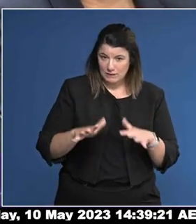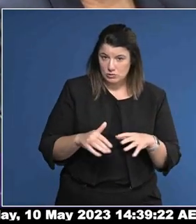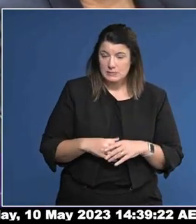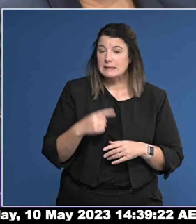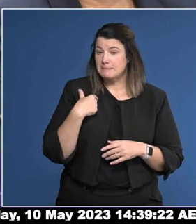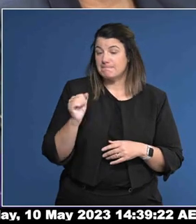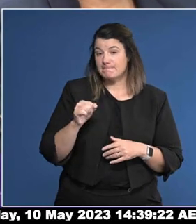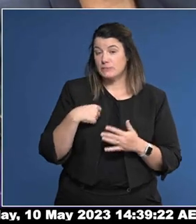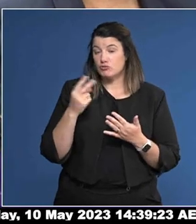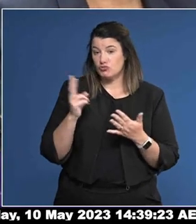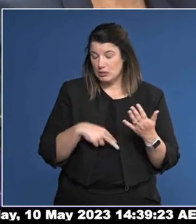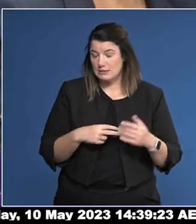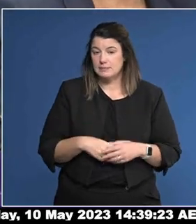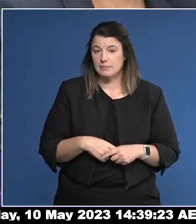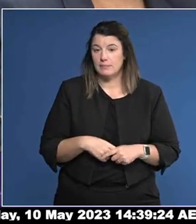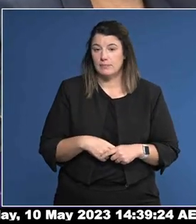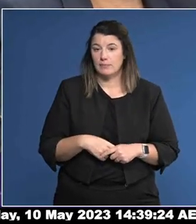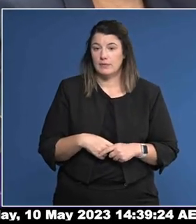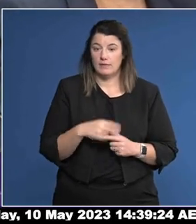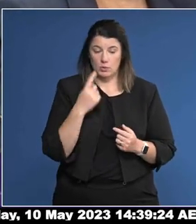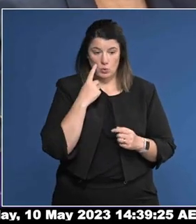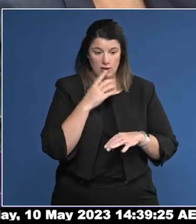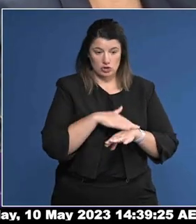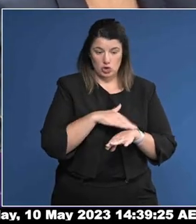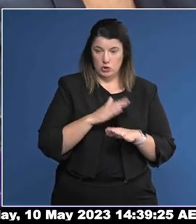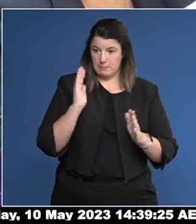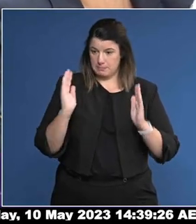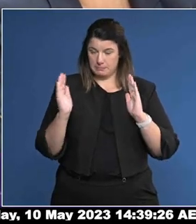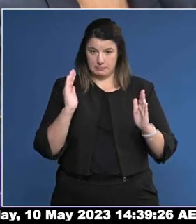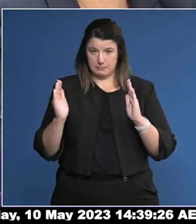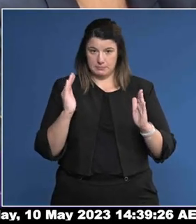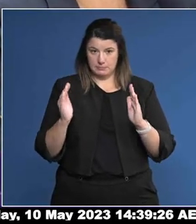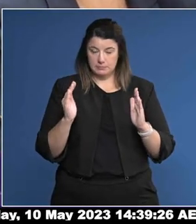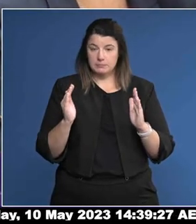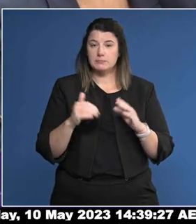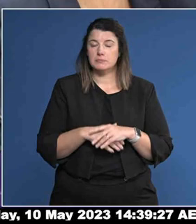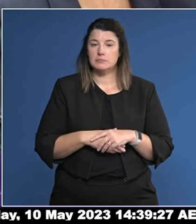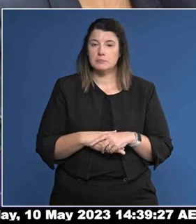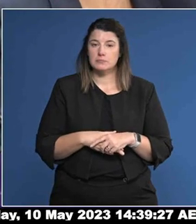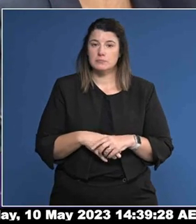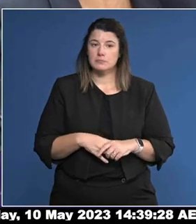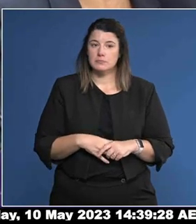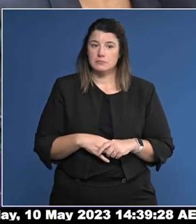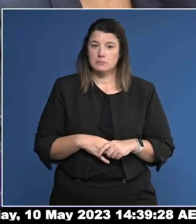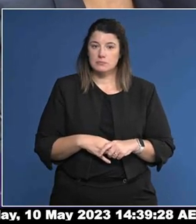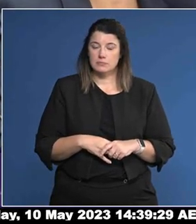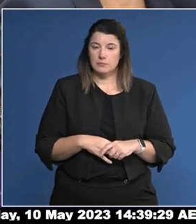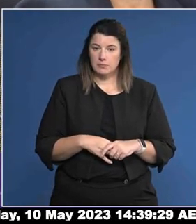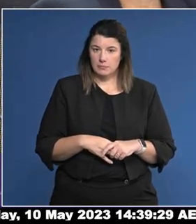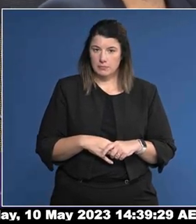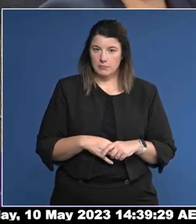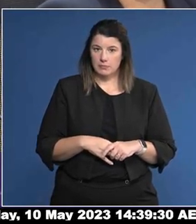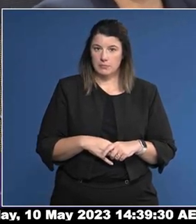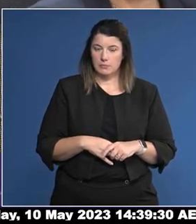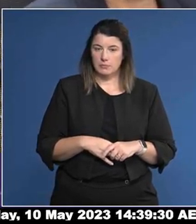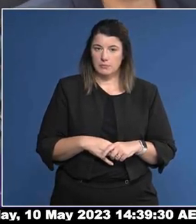And if you look at that period of time, one can't explain the circumstances of